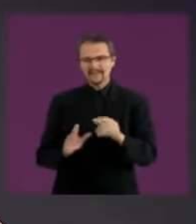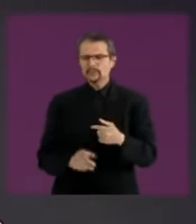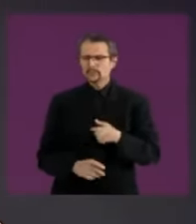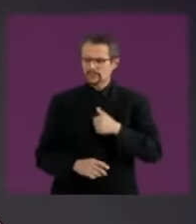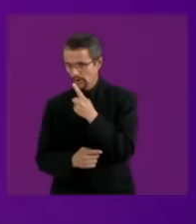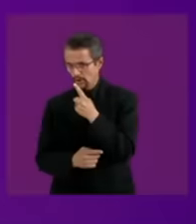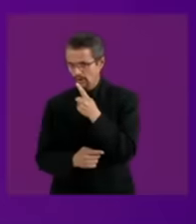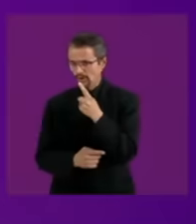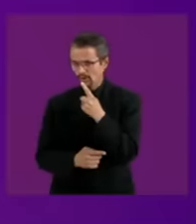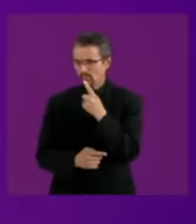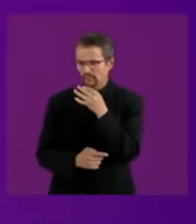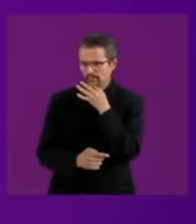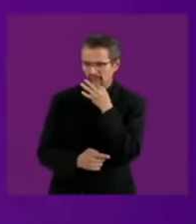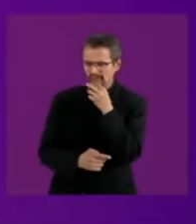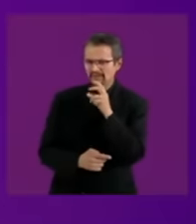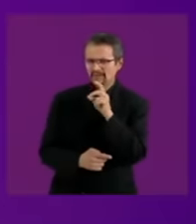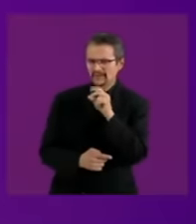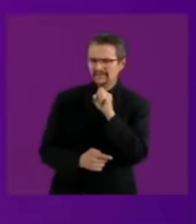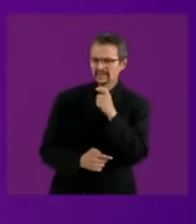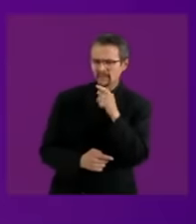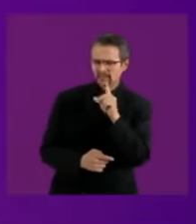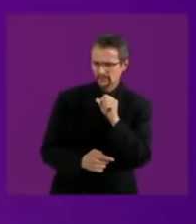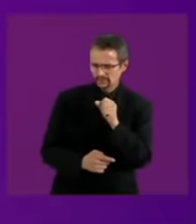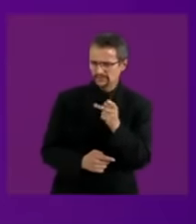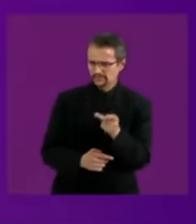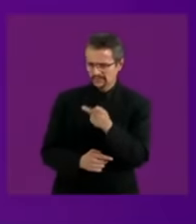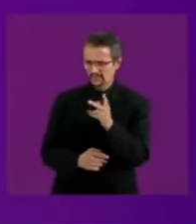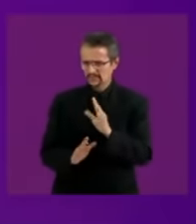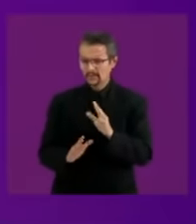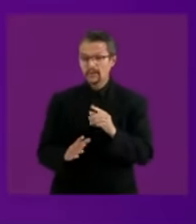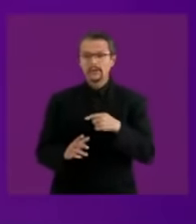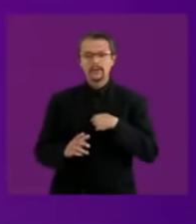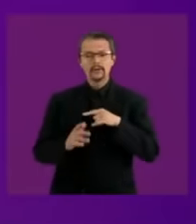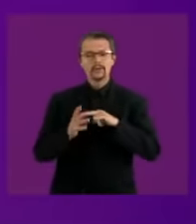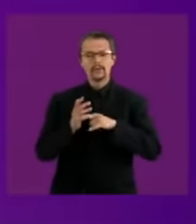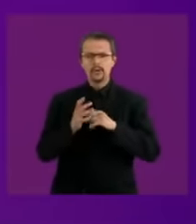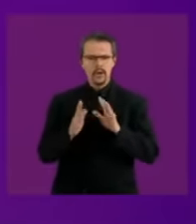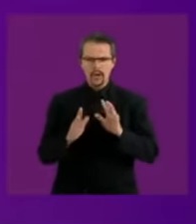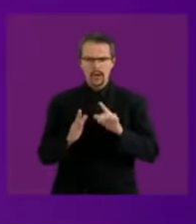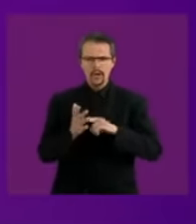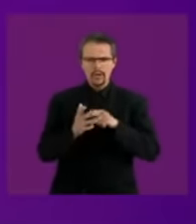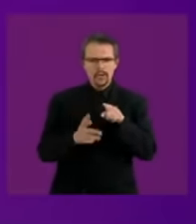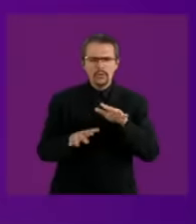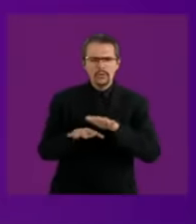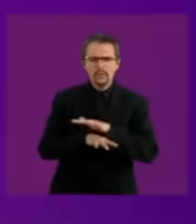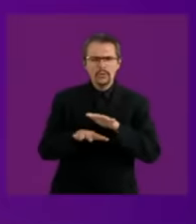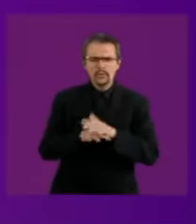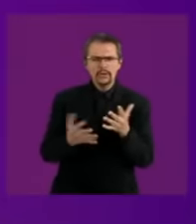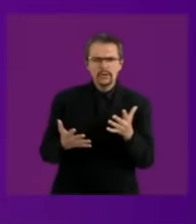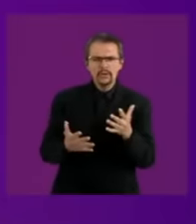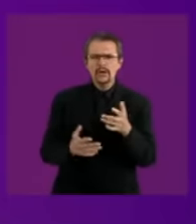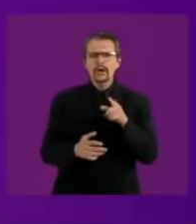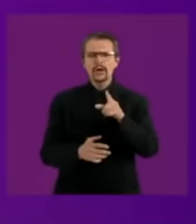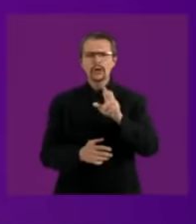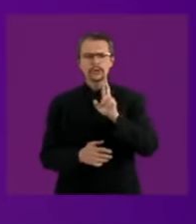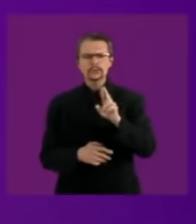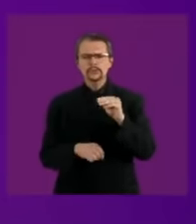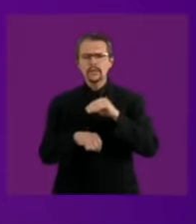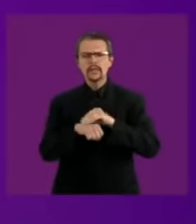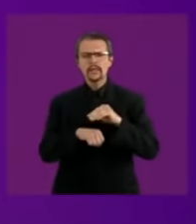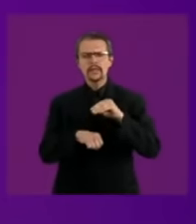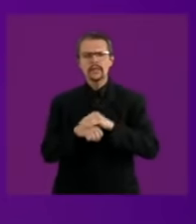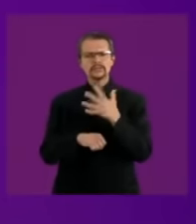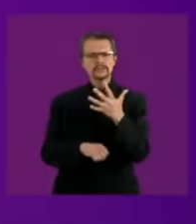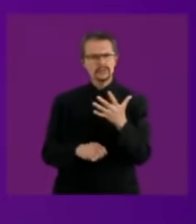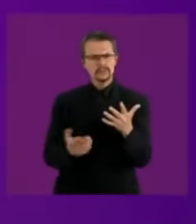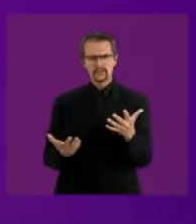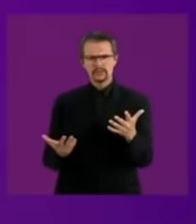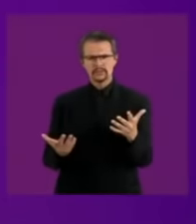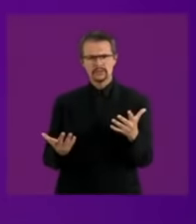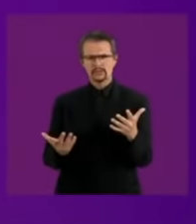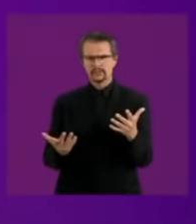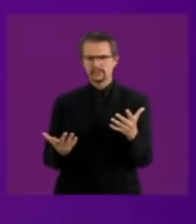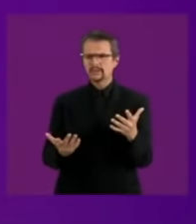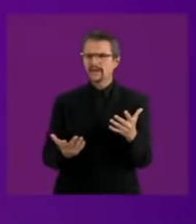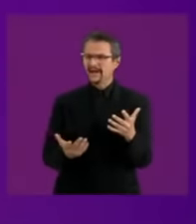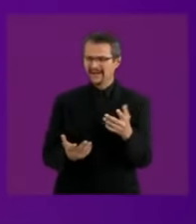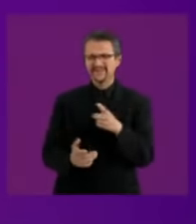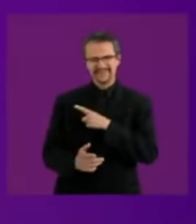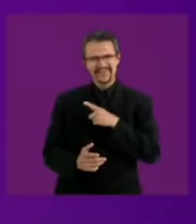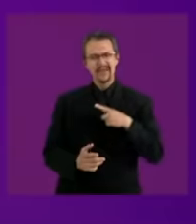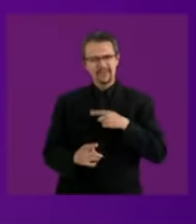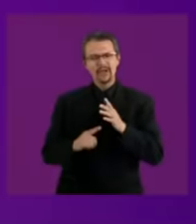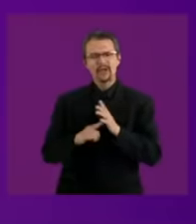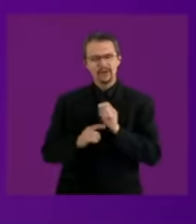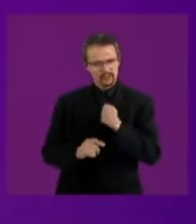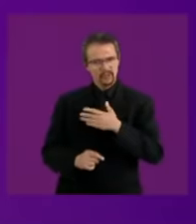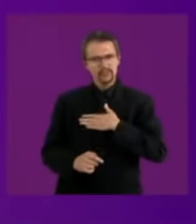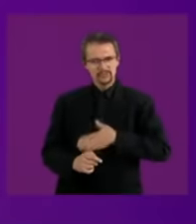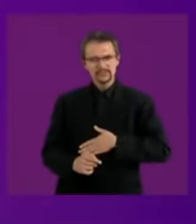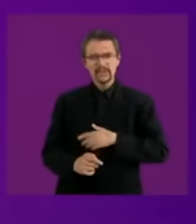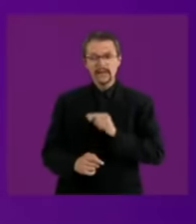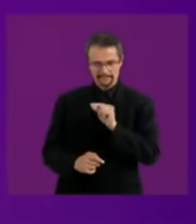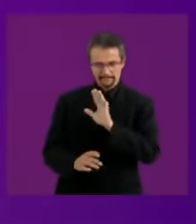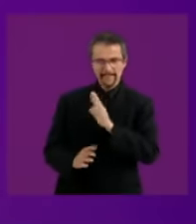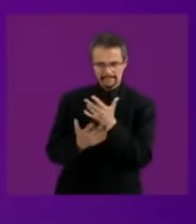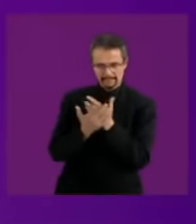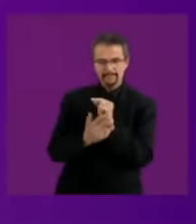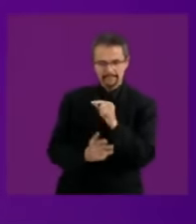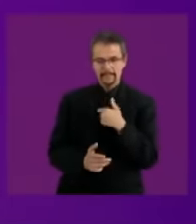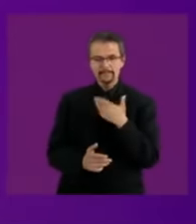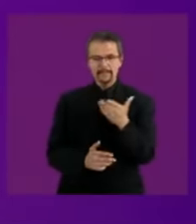my life what degree do not read 30 they changed the watch again every so often Put good watches